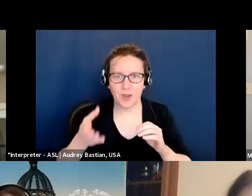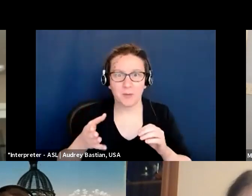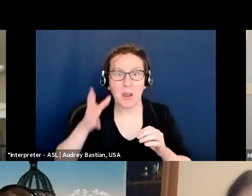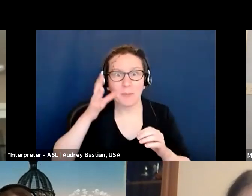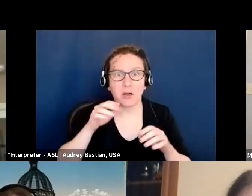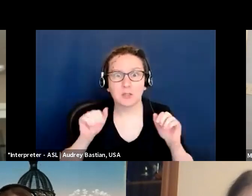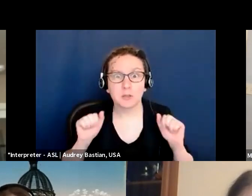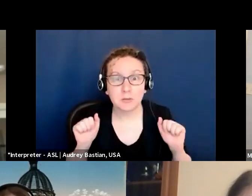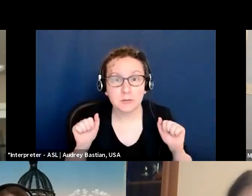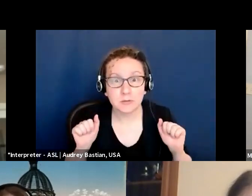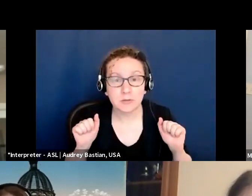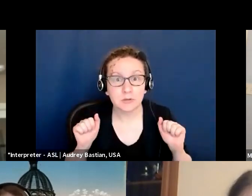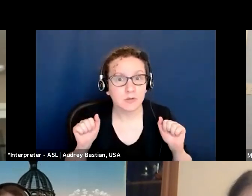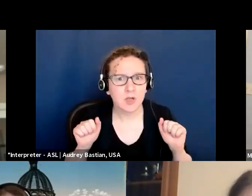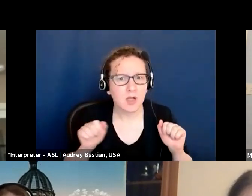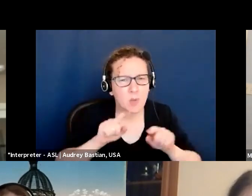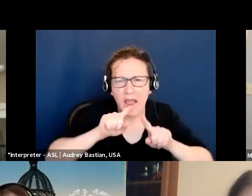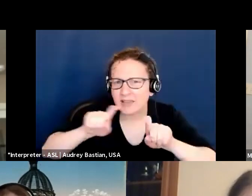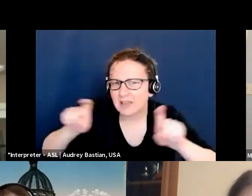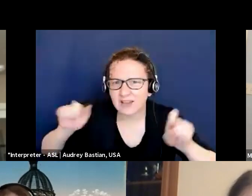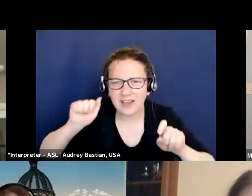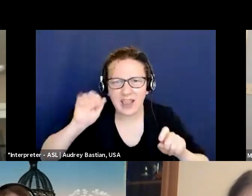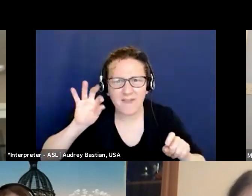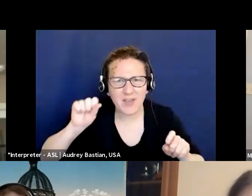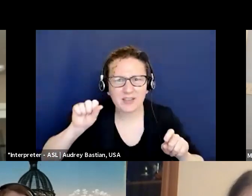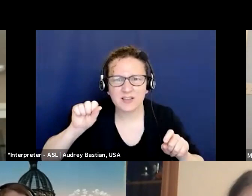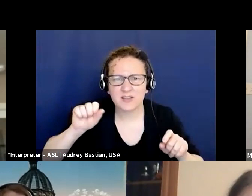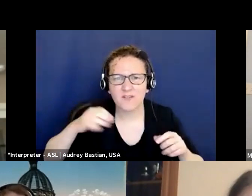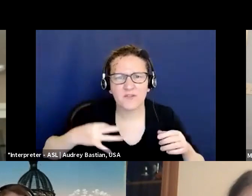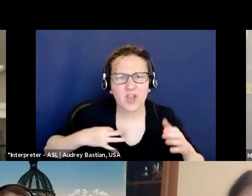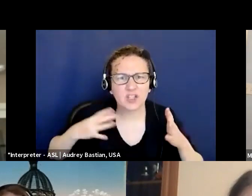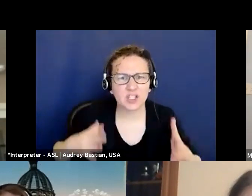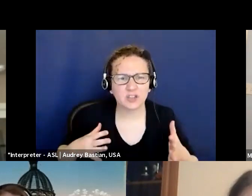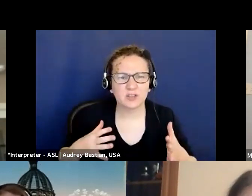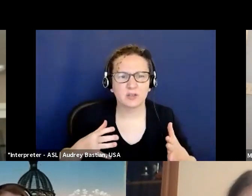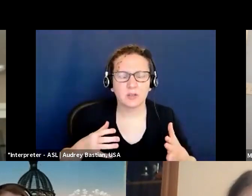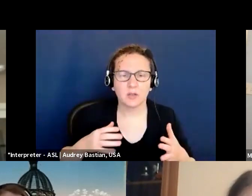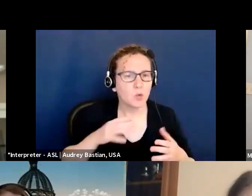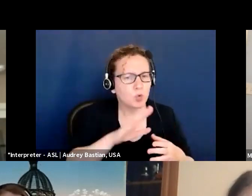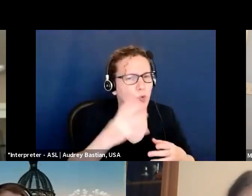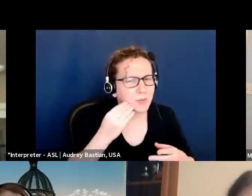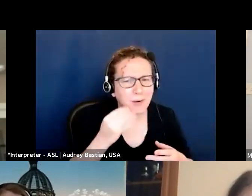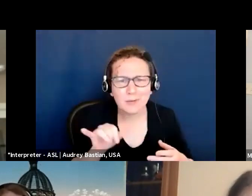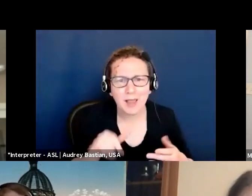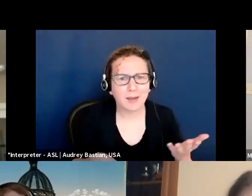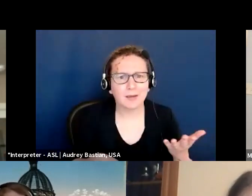were grilling all the AFS volunteers about, oh, what was your experience